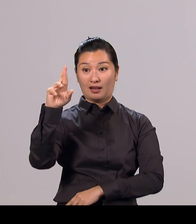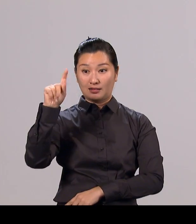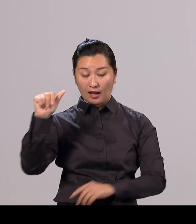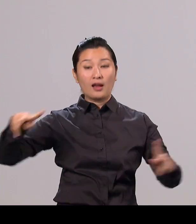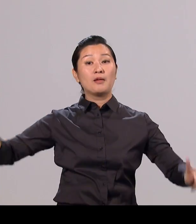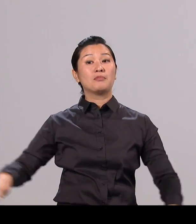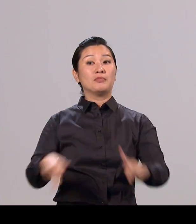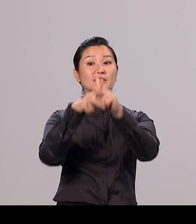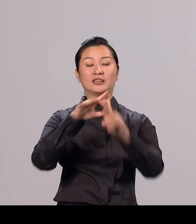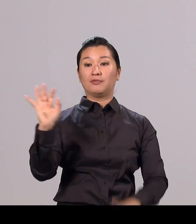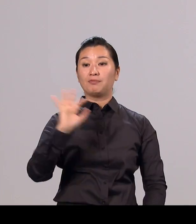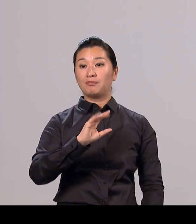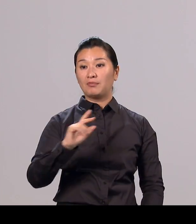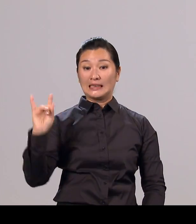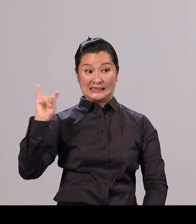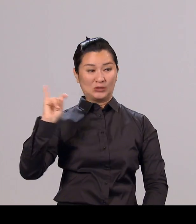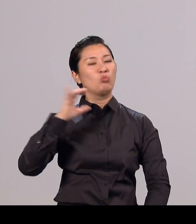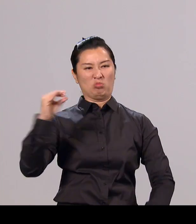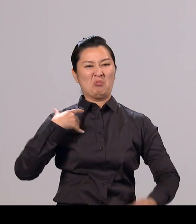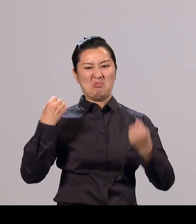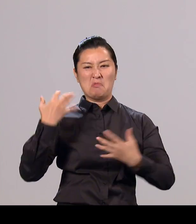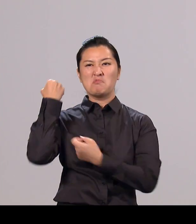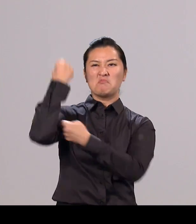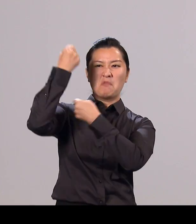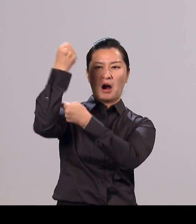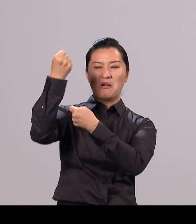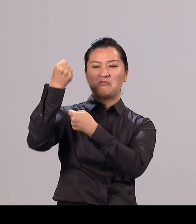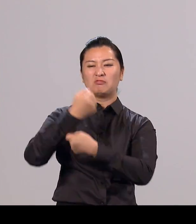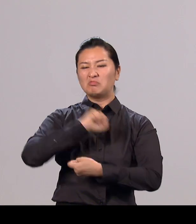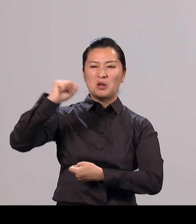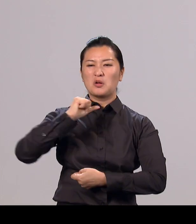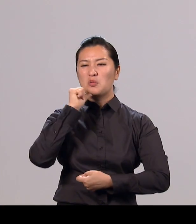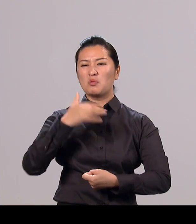They want the governments to block the new services, protect their existing ways of doing business.